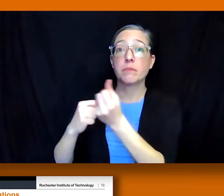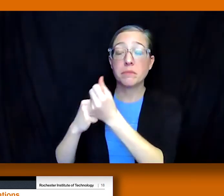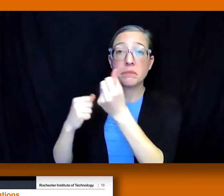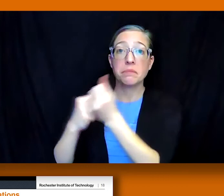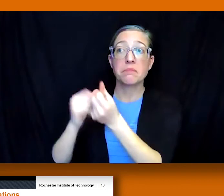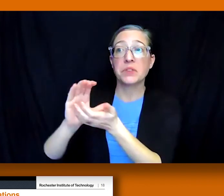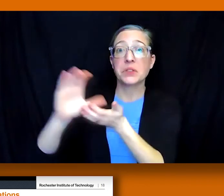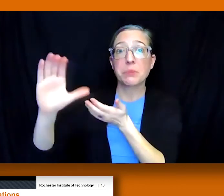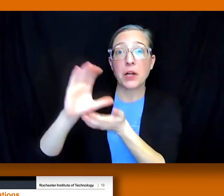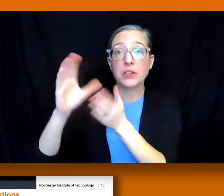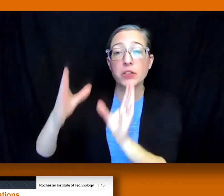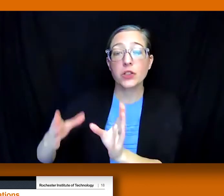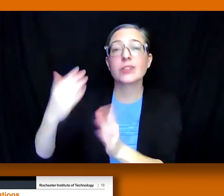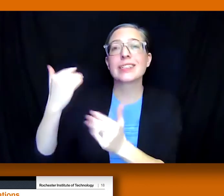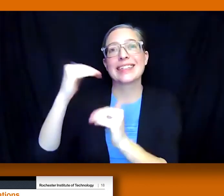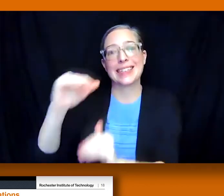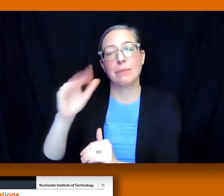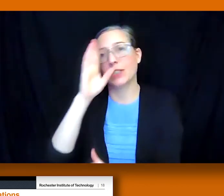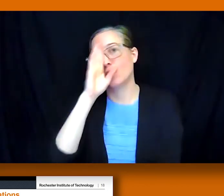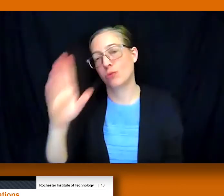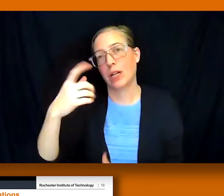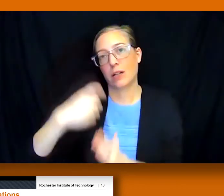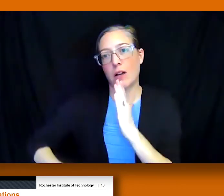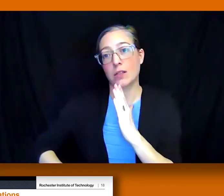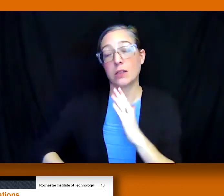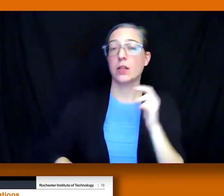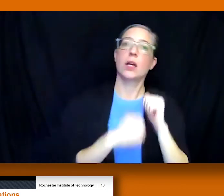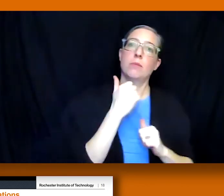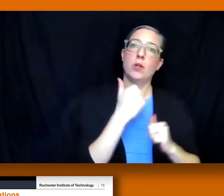Um, most foundations do, um...